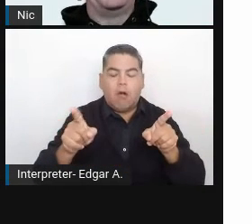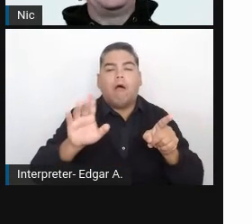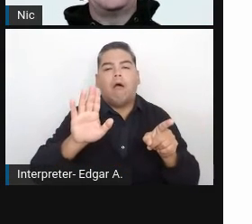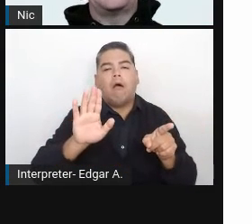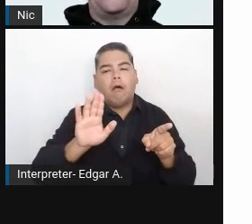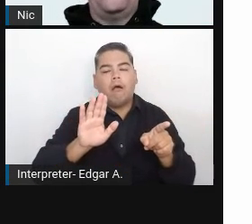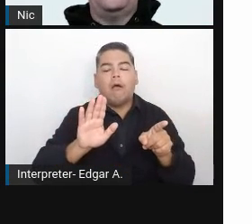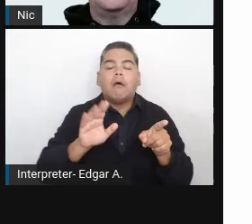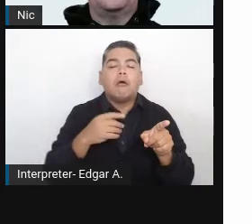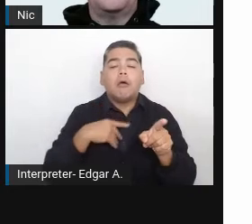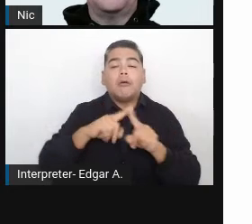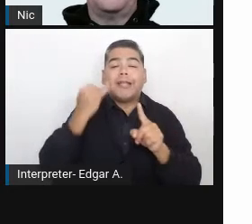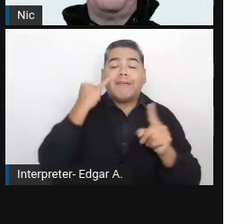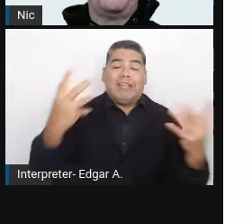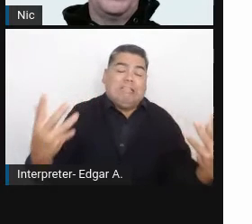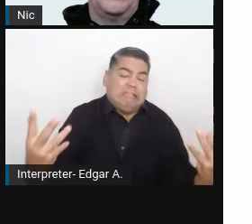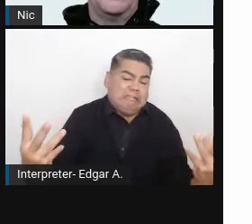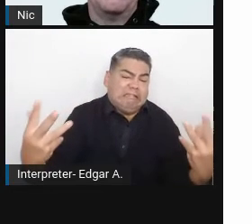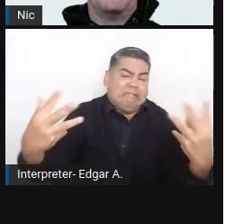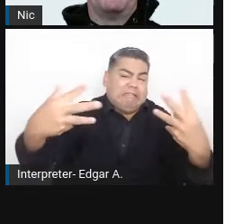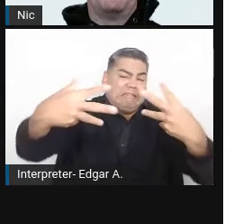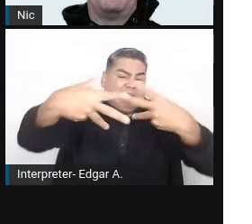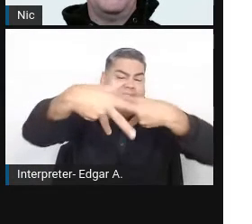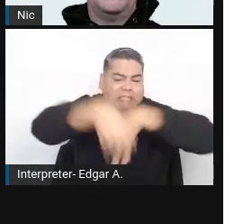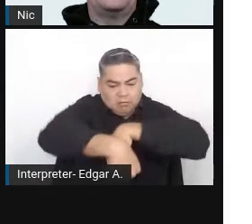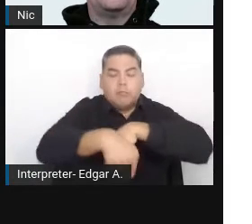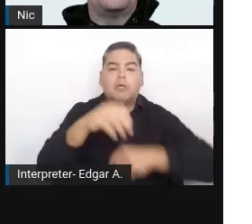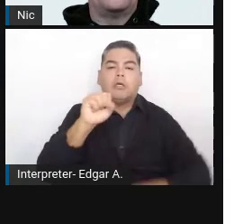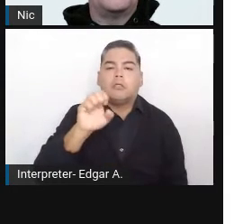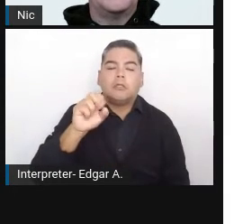but that's a whole different level of work.